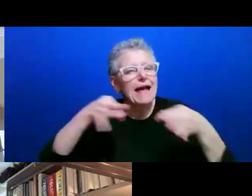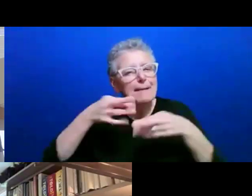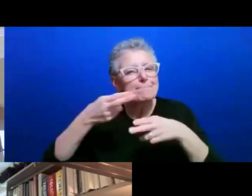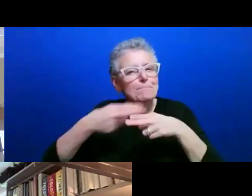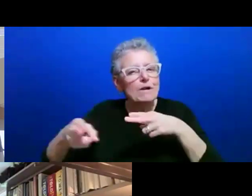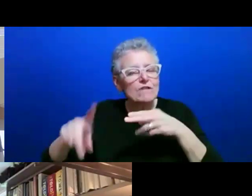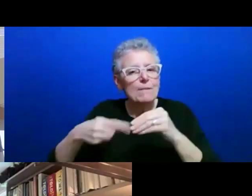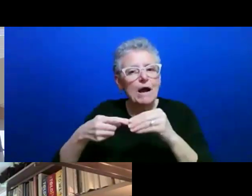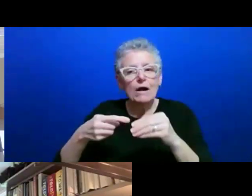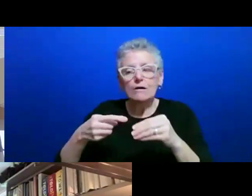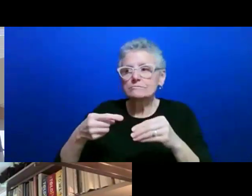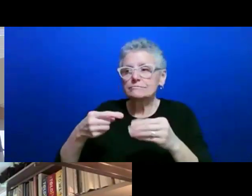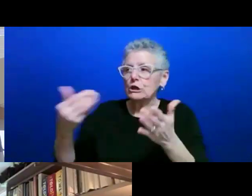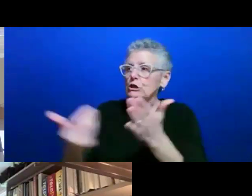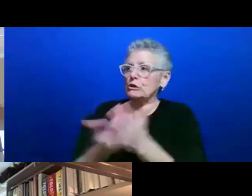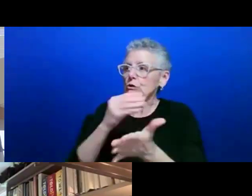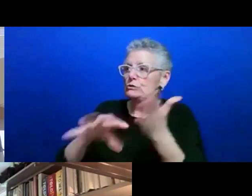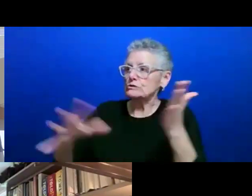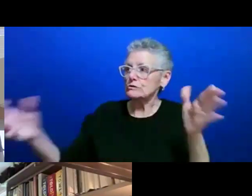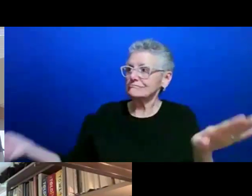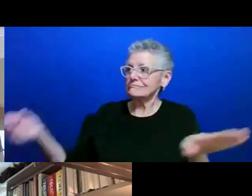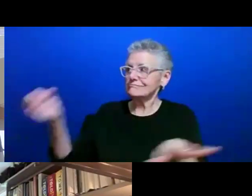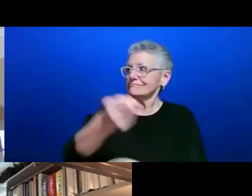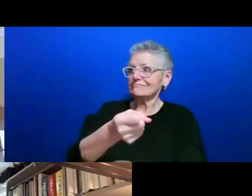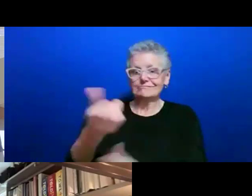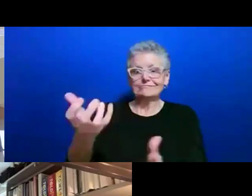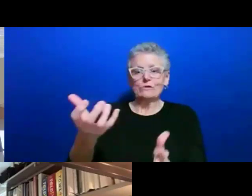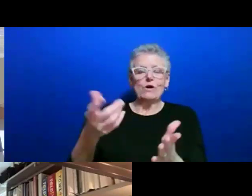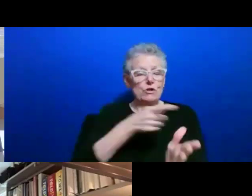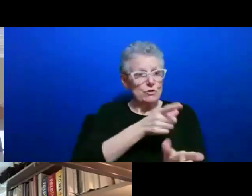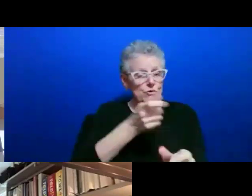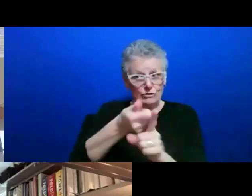you get a new student on your caseload or your new to an IEP team. What resources